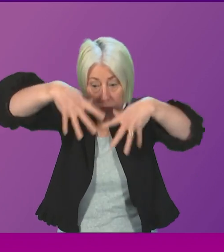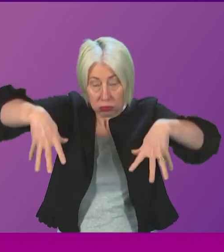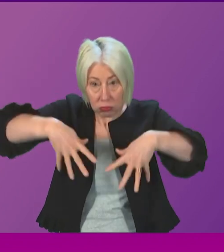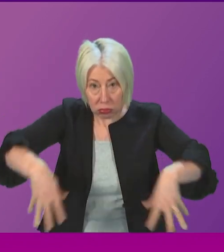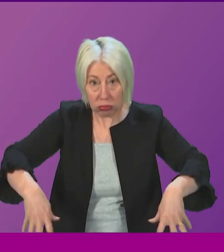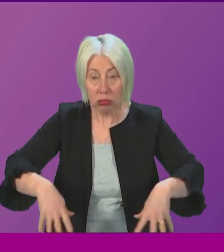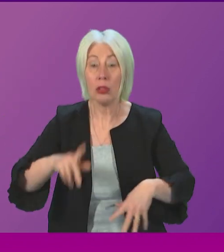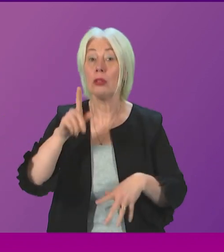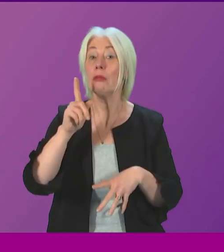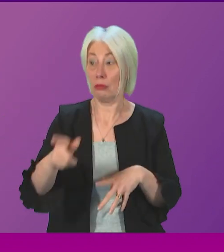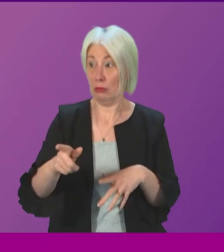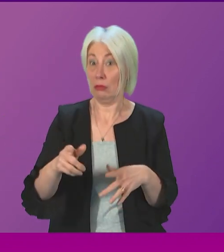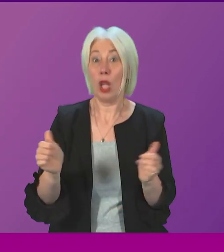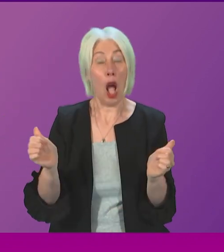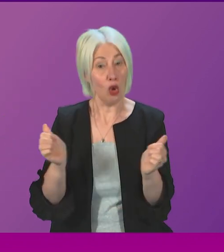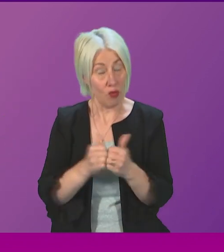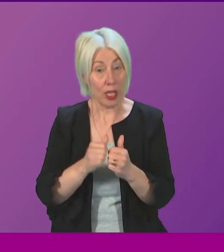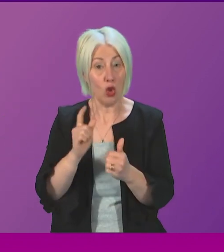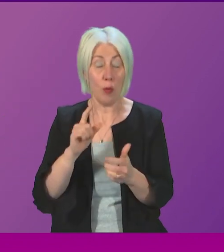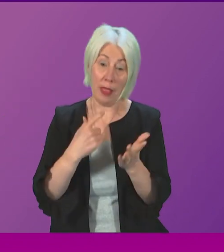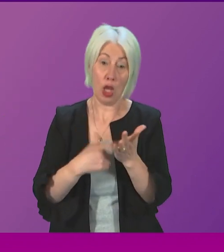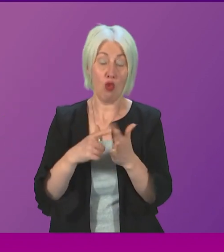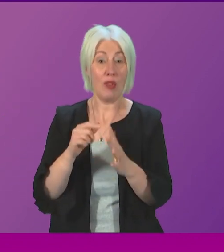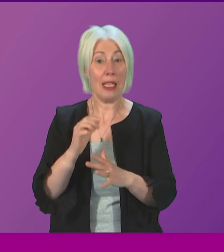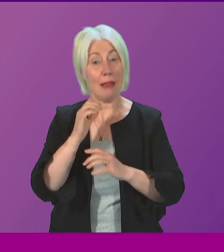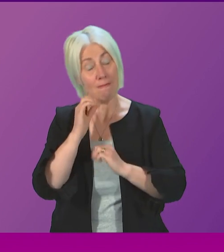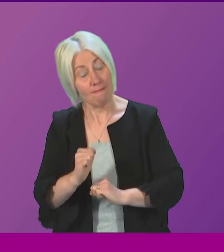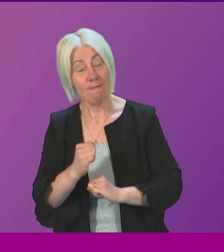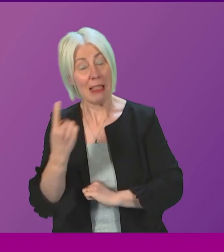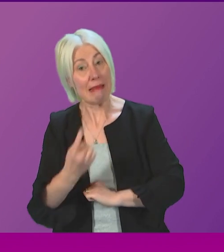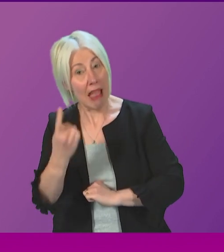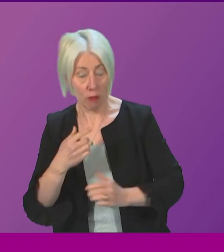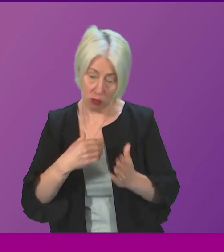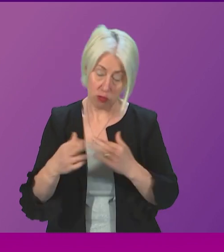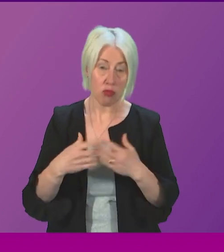Given that he has just rededicated himself to tackling the issue, what urgent action